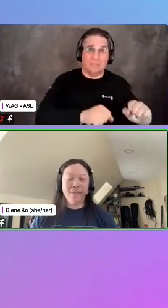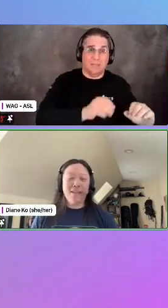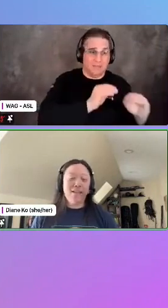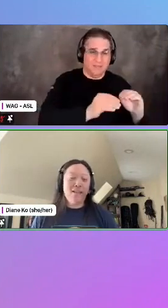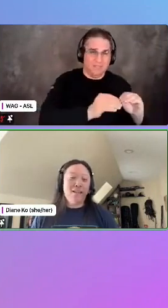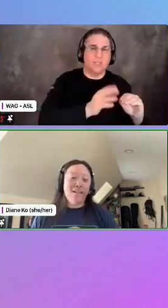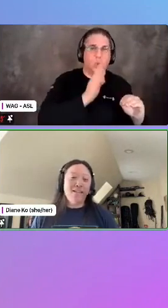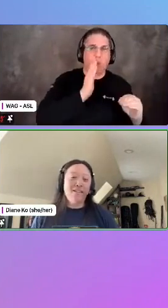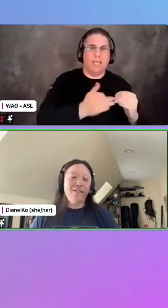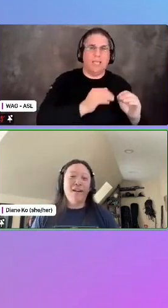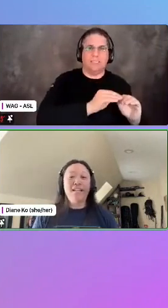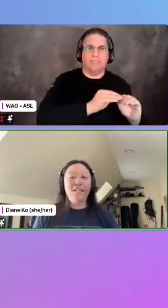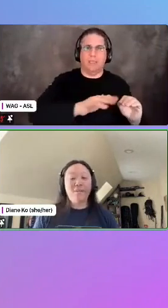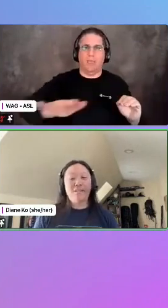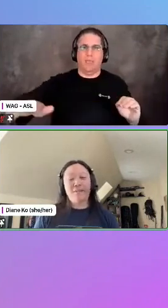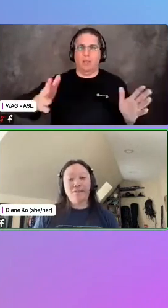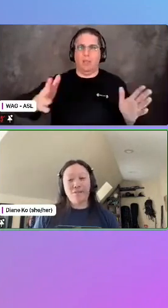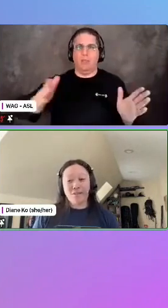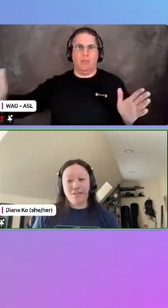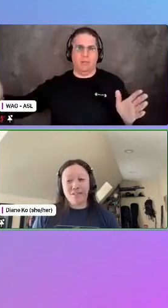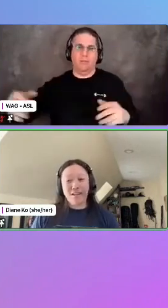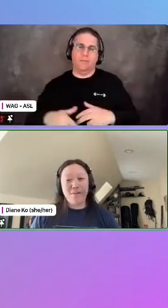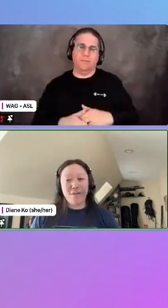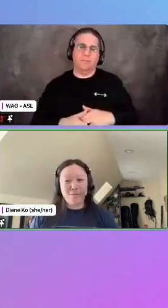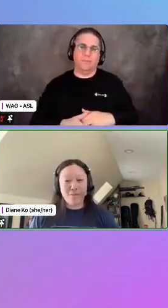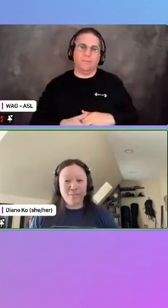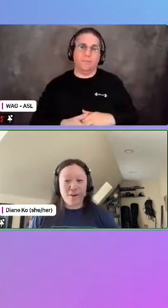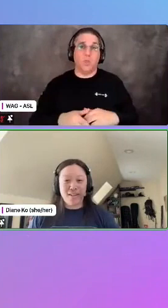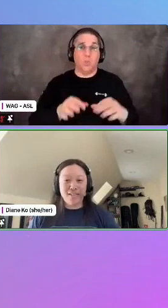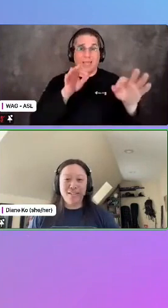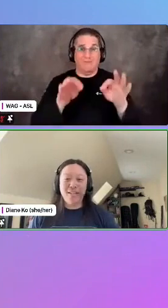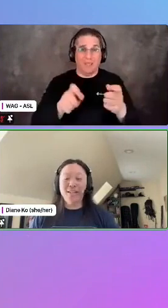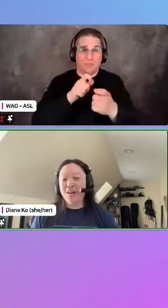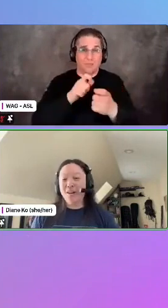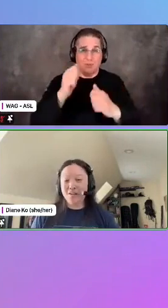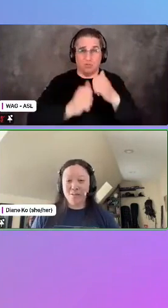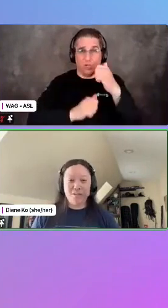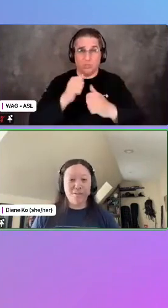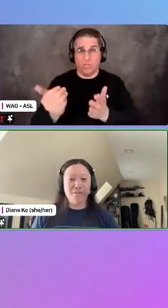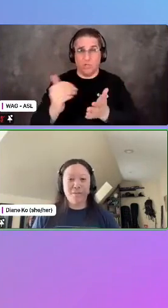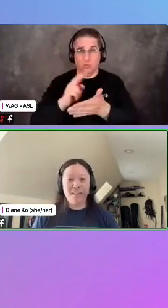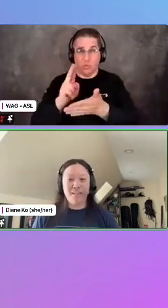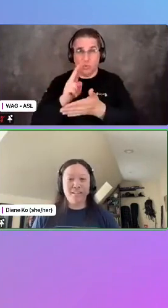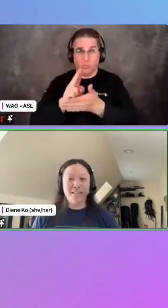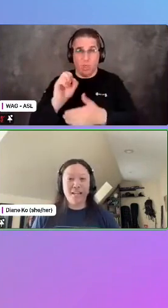create a React component, we can create a takes in function that a set of properties that are passed in